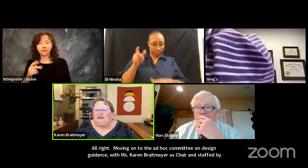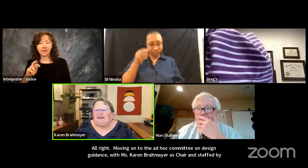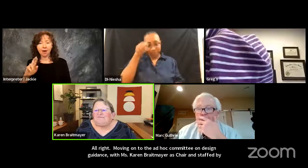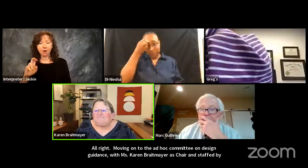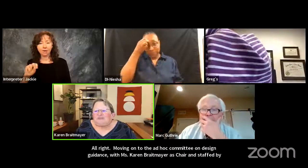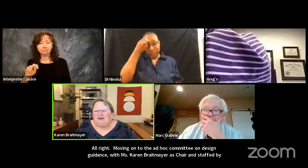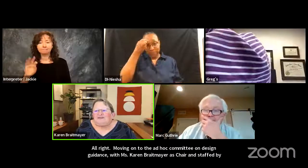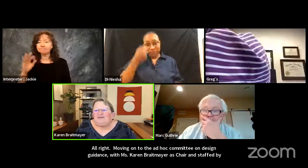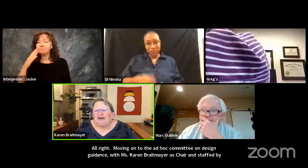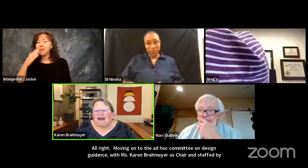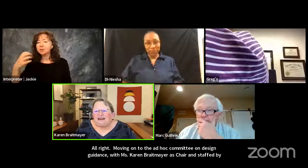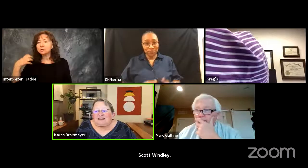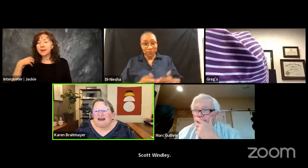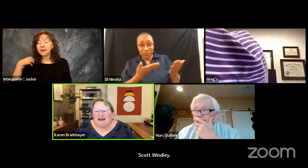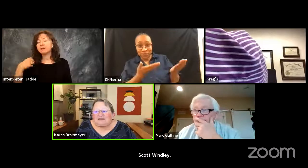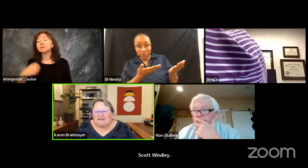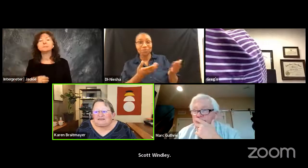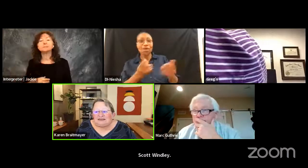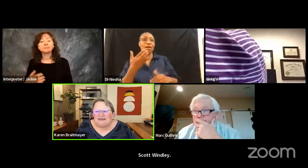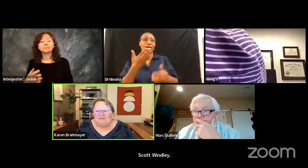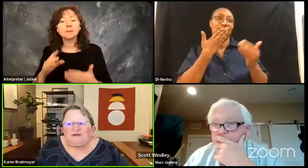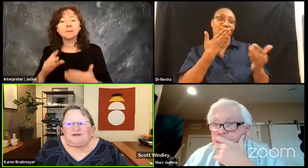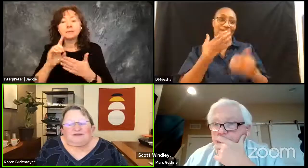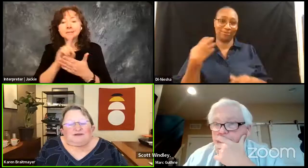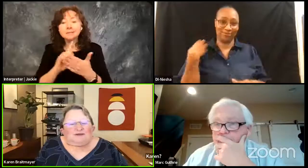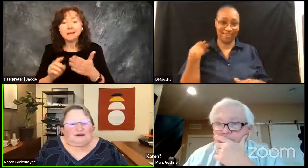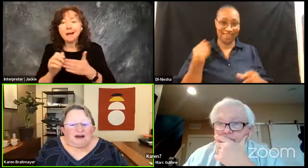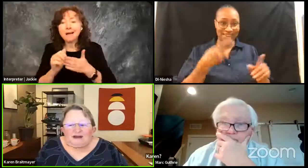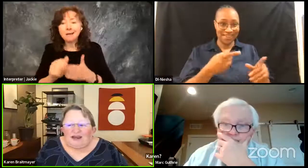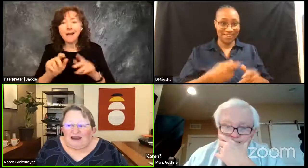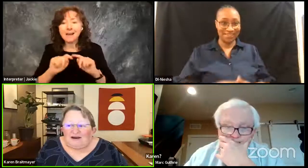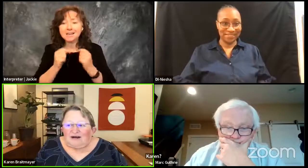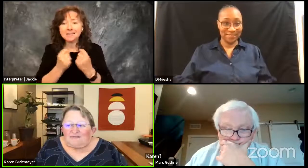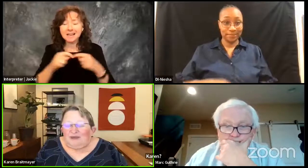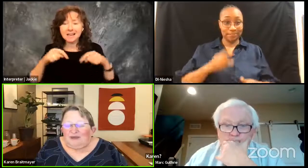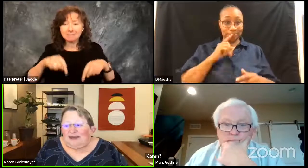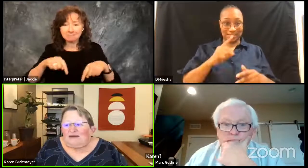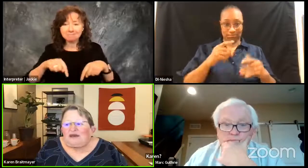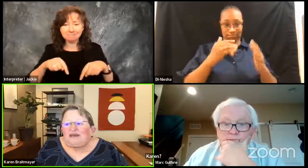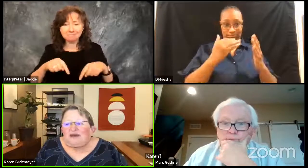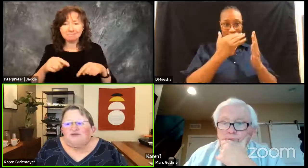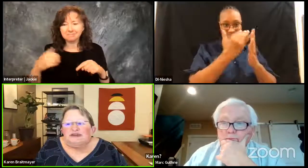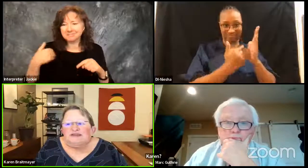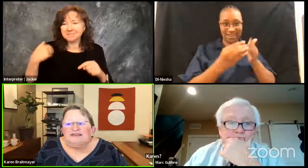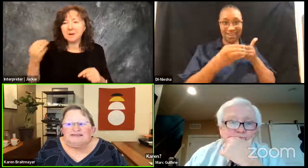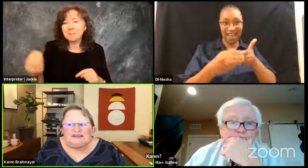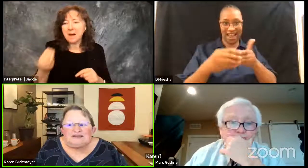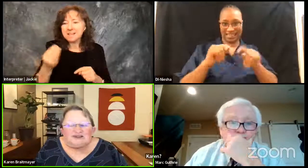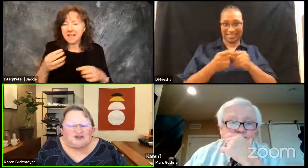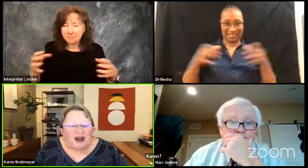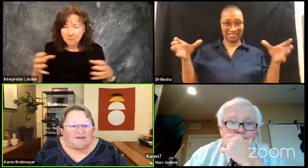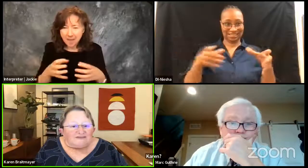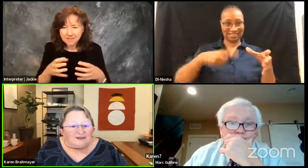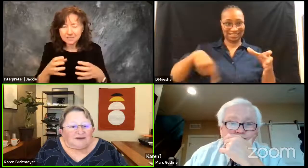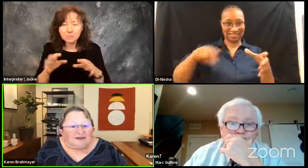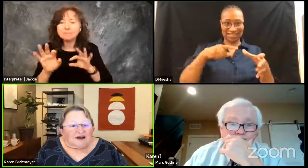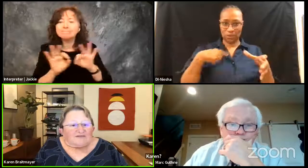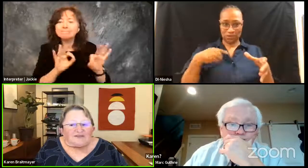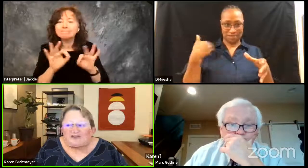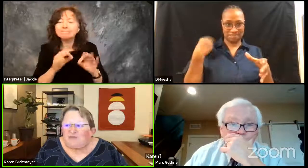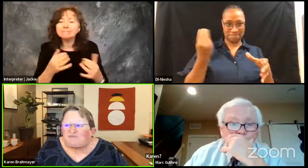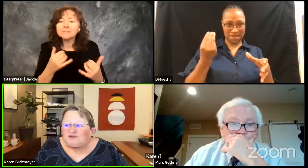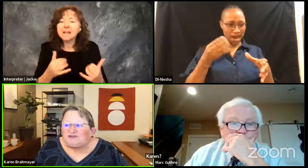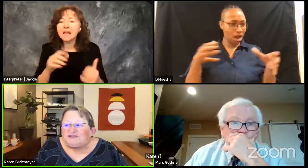The Design Guidance Team at our meeting on Monday presented the latest draft of the Chapter